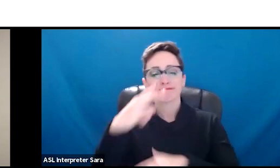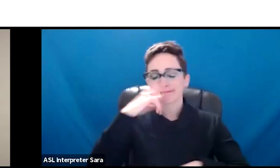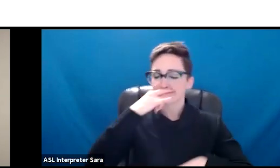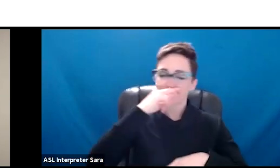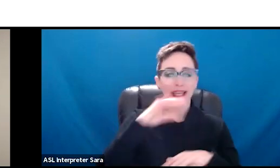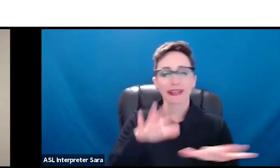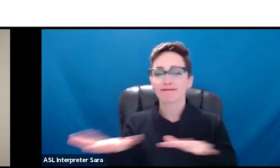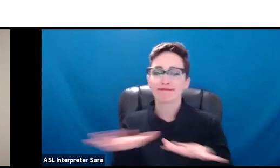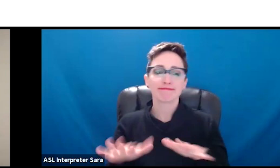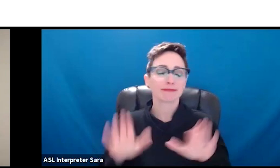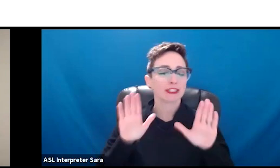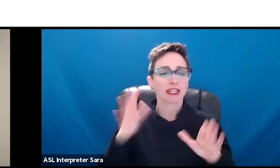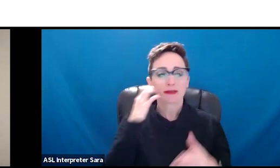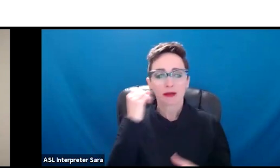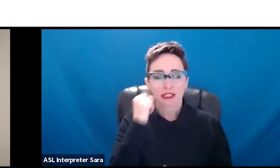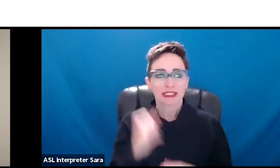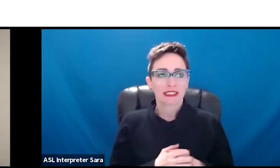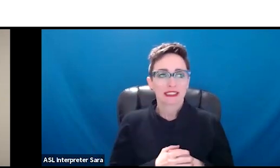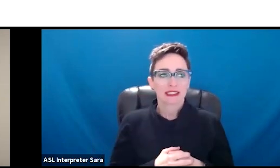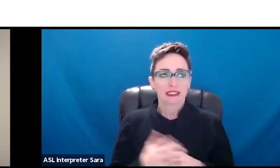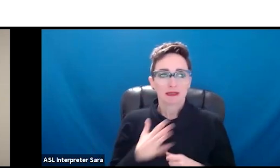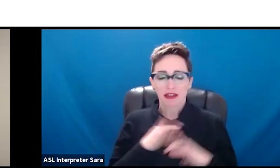My family was supportive and available.